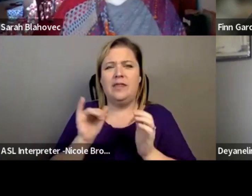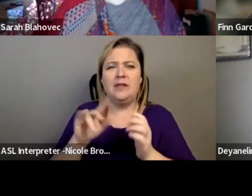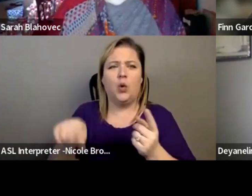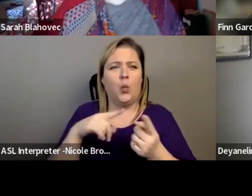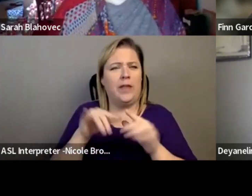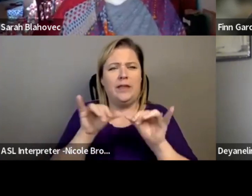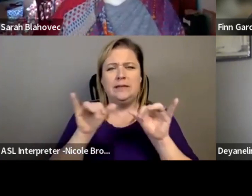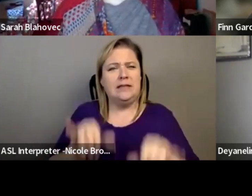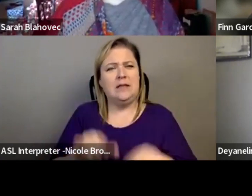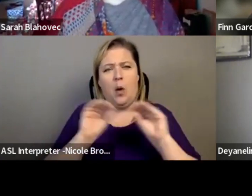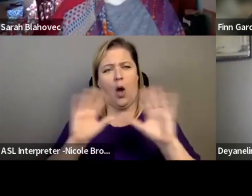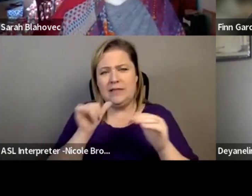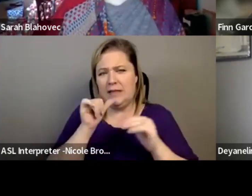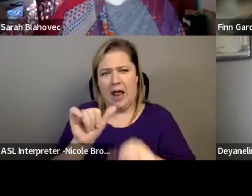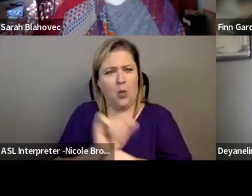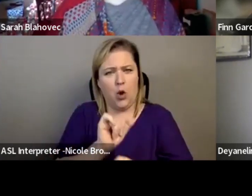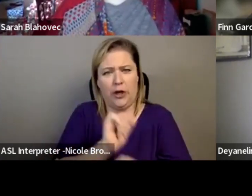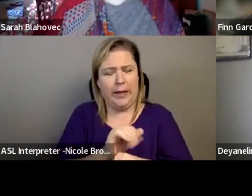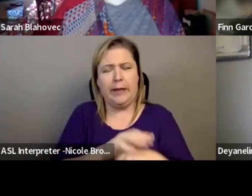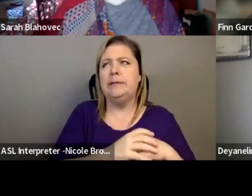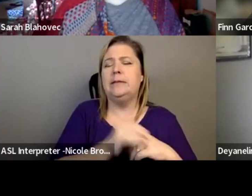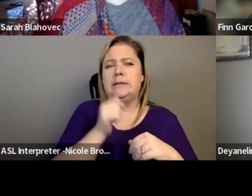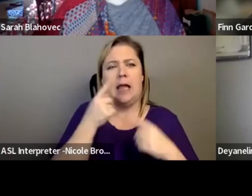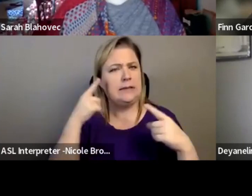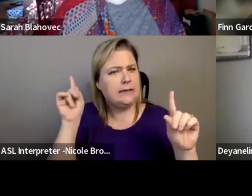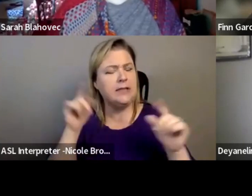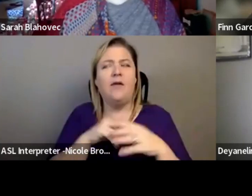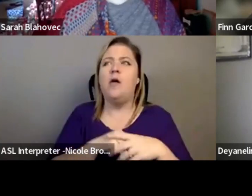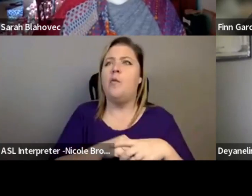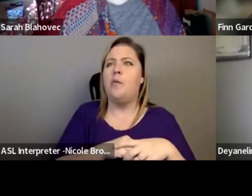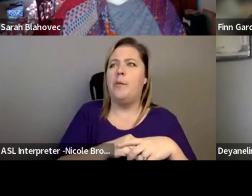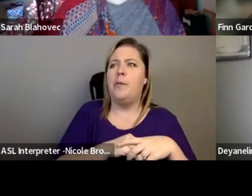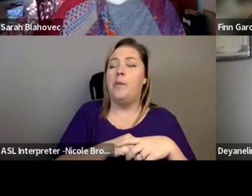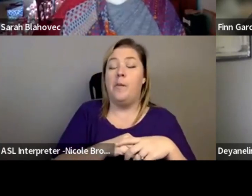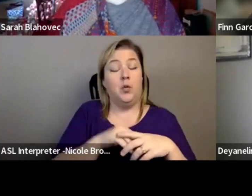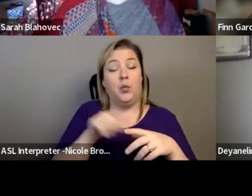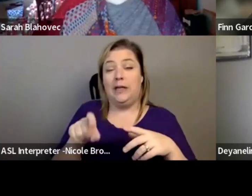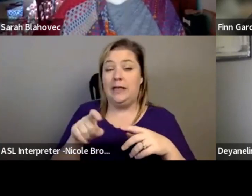working, that we sometimes come up with more creative solutions.